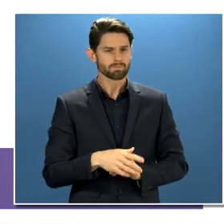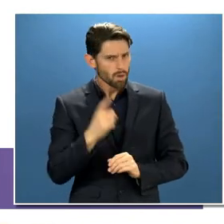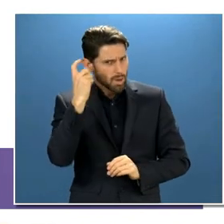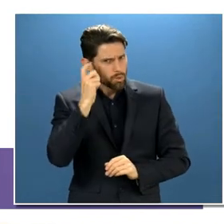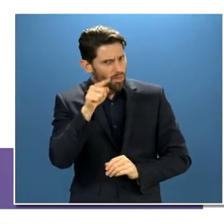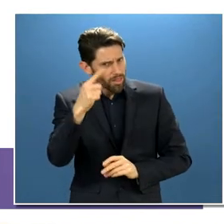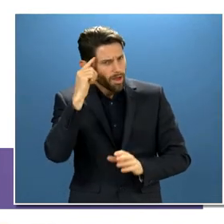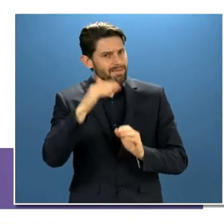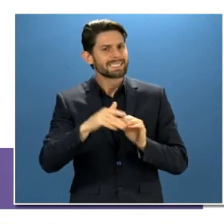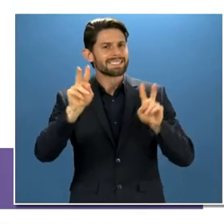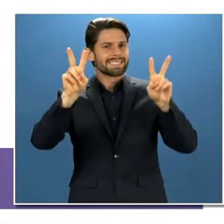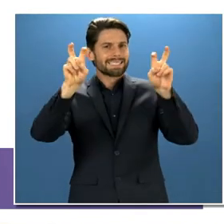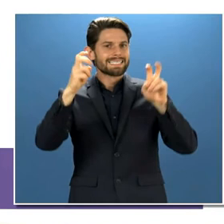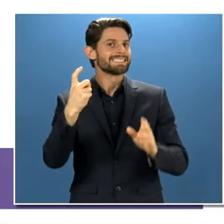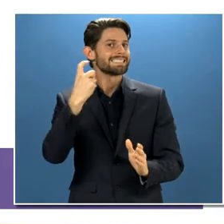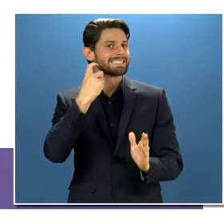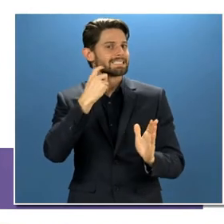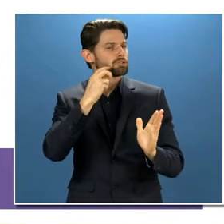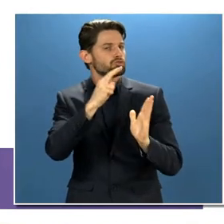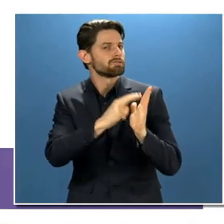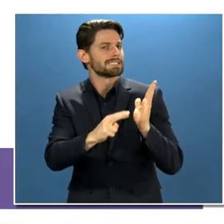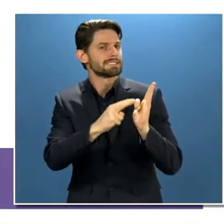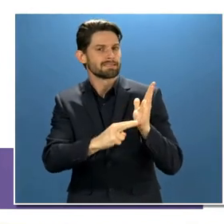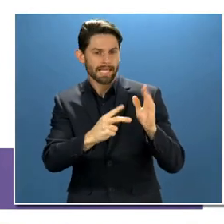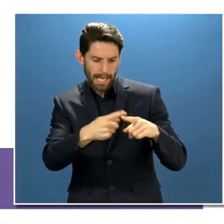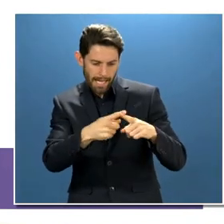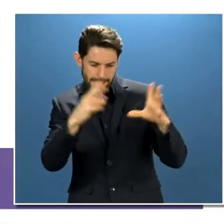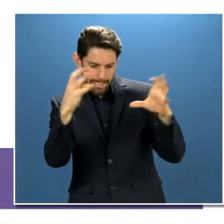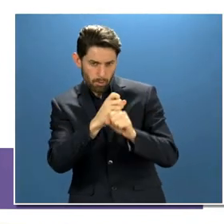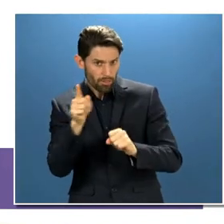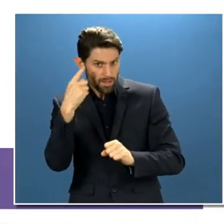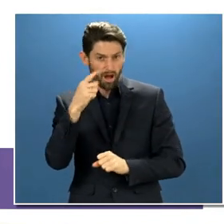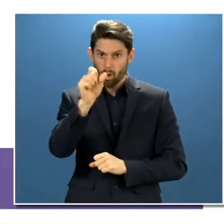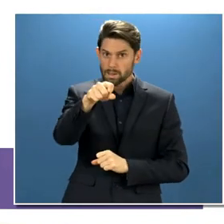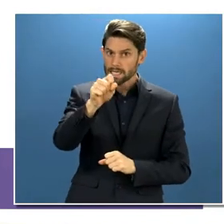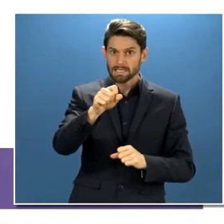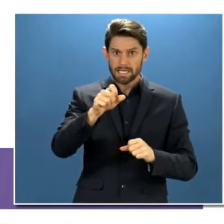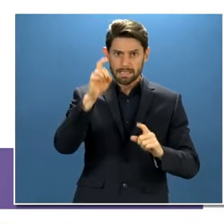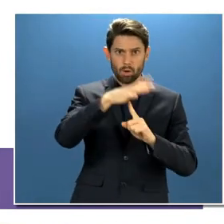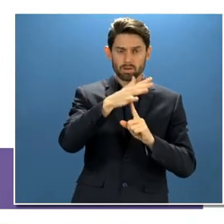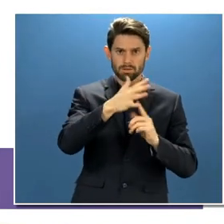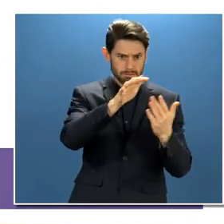Yeah, Easy Read documents, flyers, all word of mouth like Facebook,